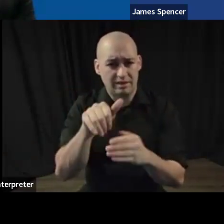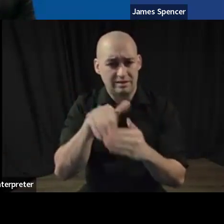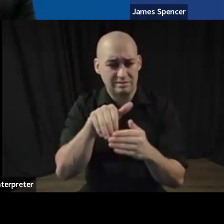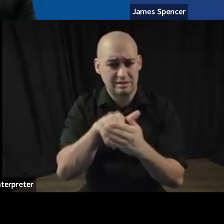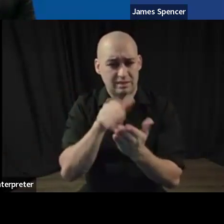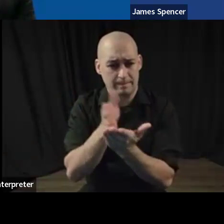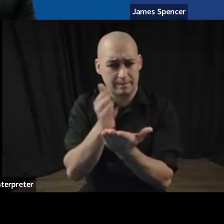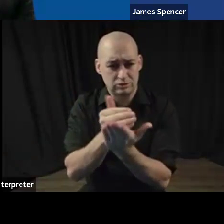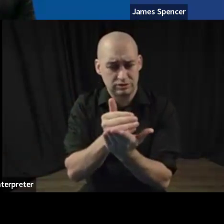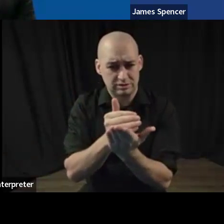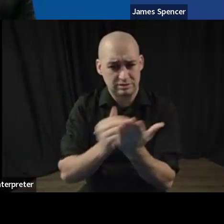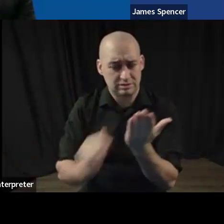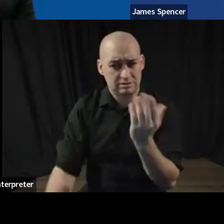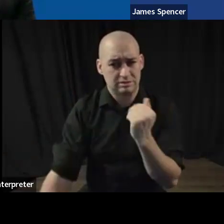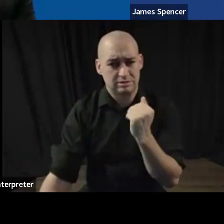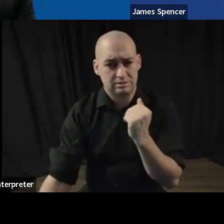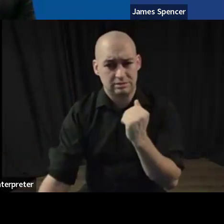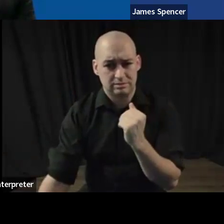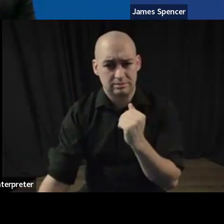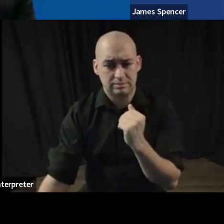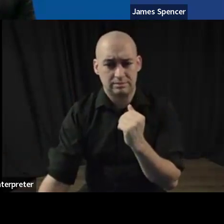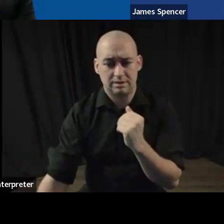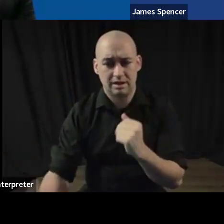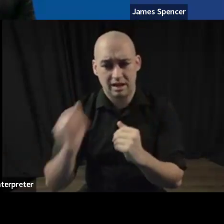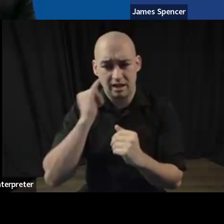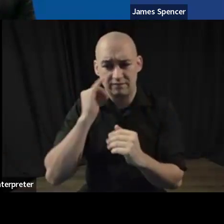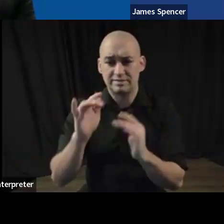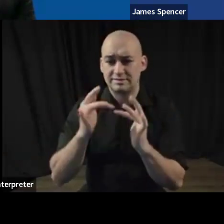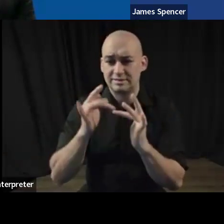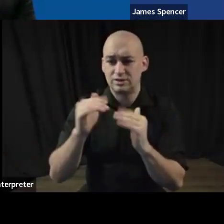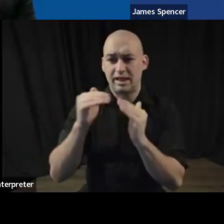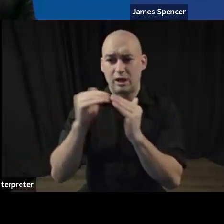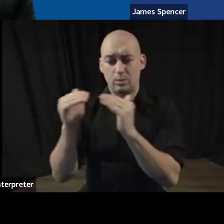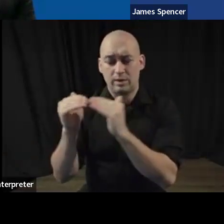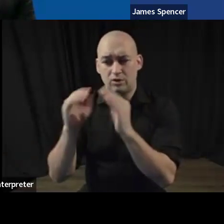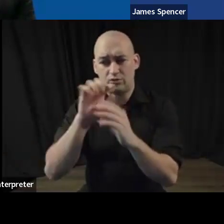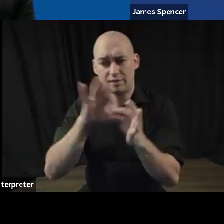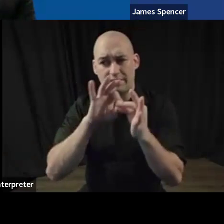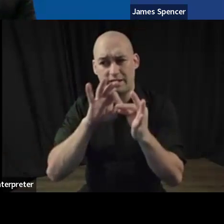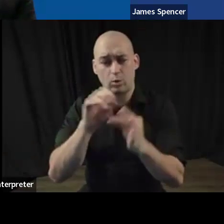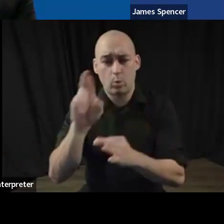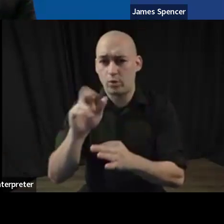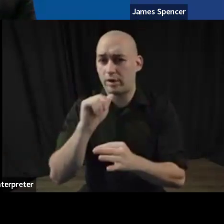like digital equity related convenings, you know what I'm saying, or is that not allowed.